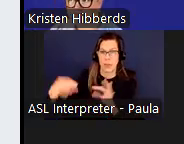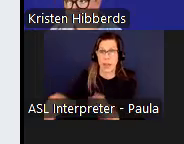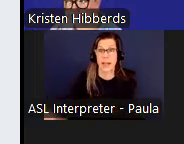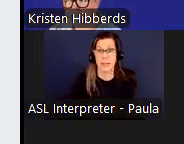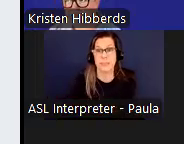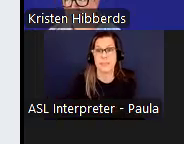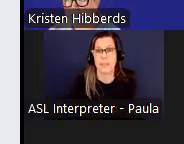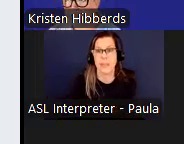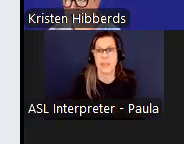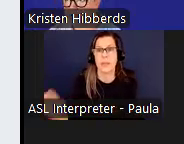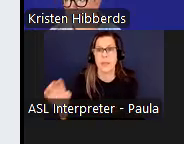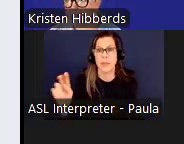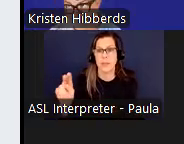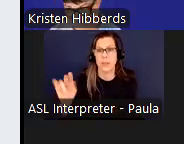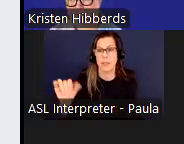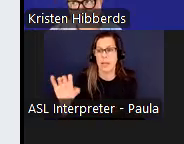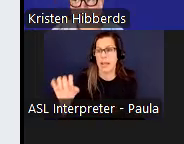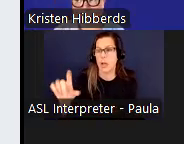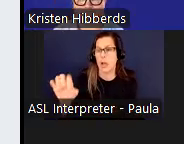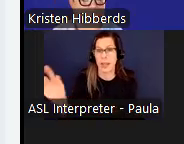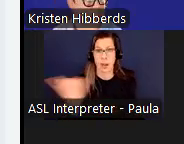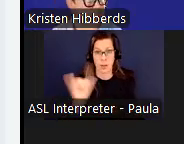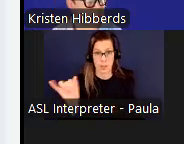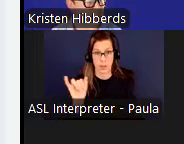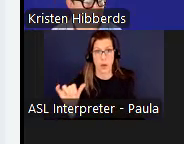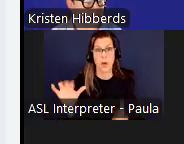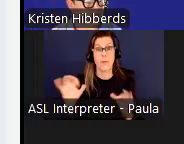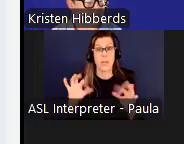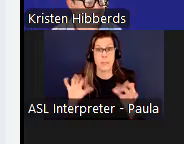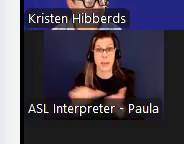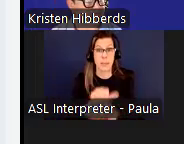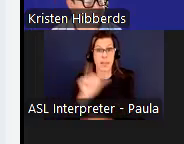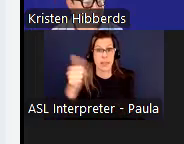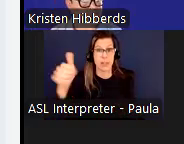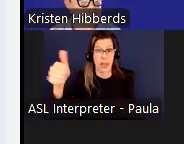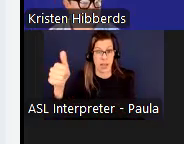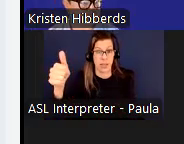And then I also on the definitions, I have feedback on page 10 at the bottom